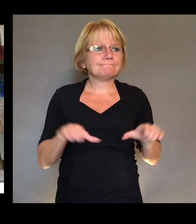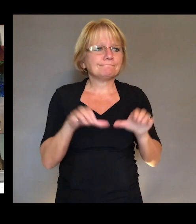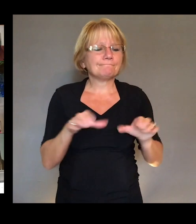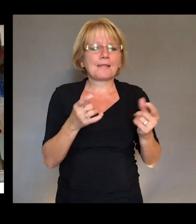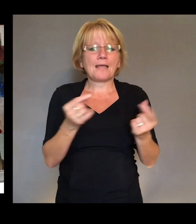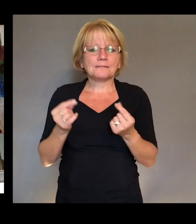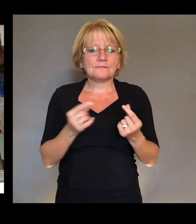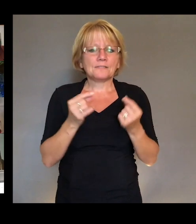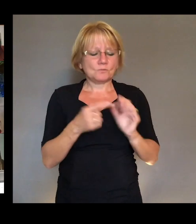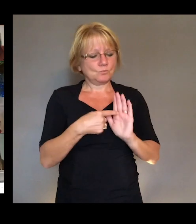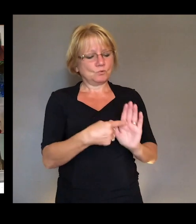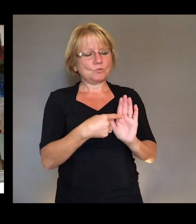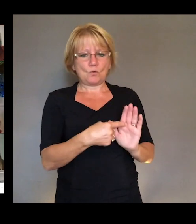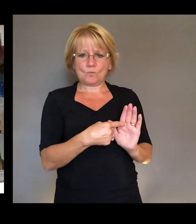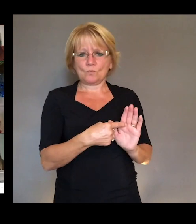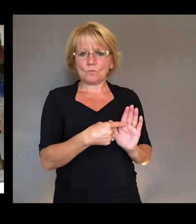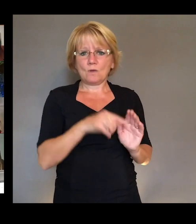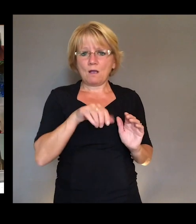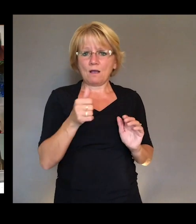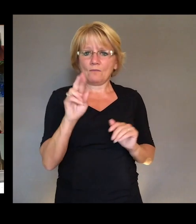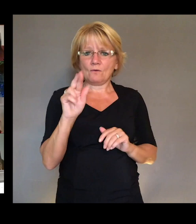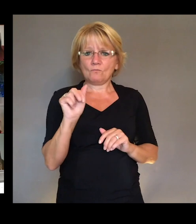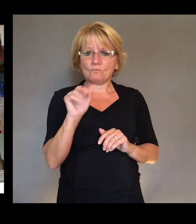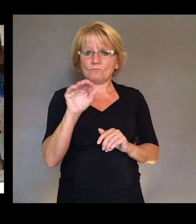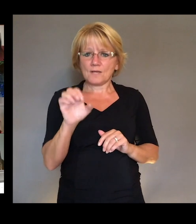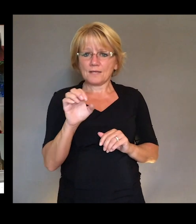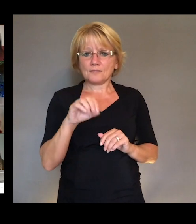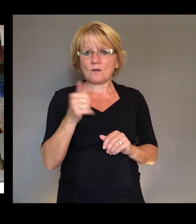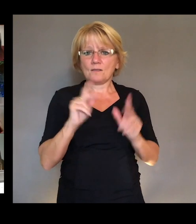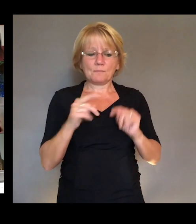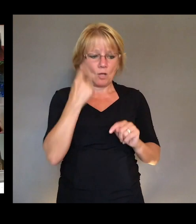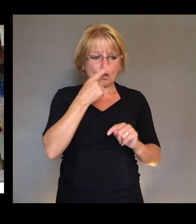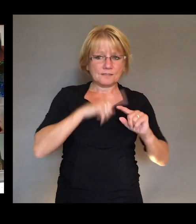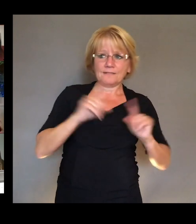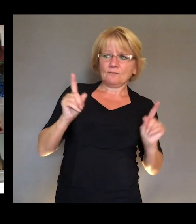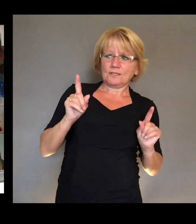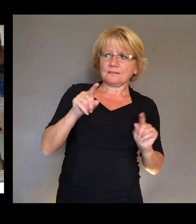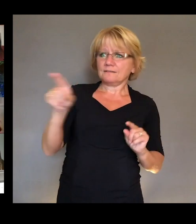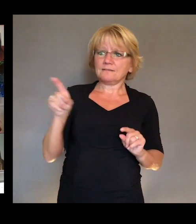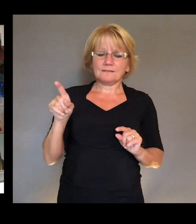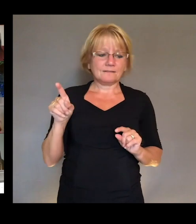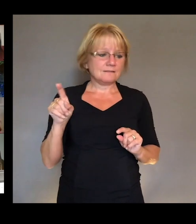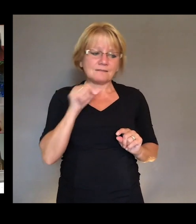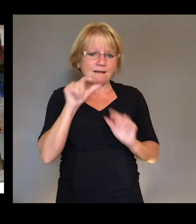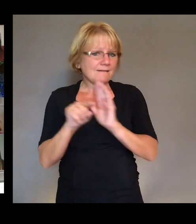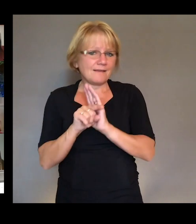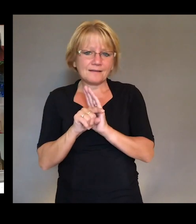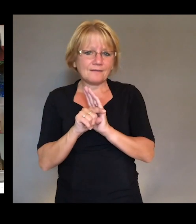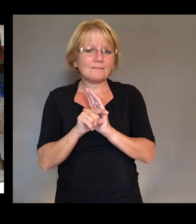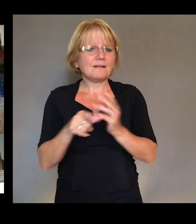and just showing them by example, that other races, that were other people that don't look like you, other cultures, they're not negatives,